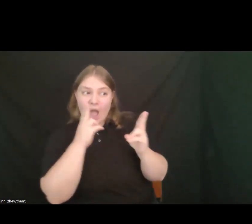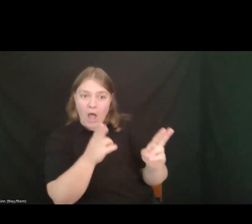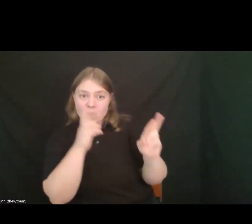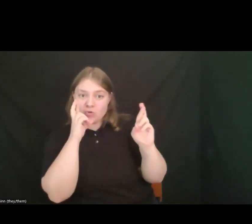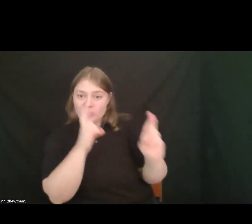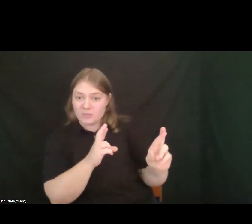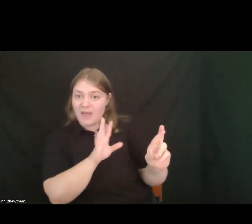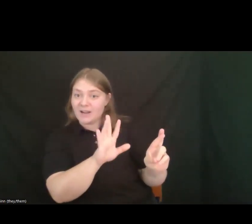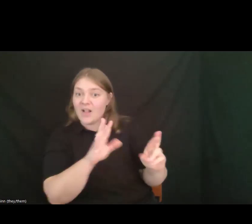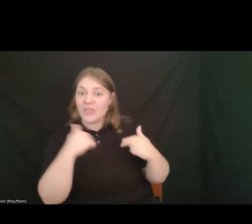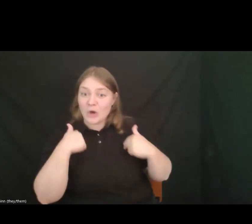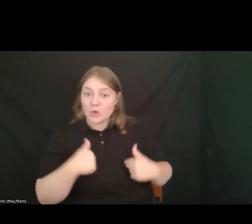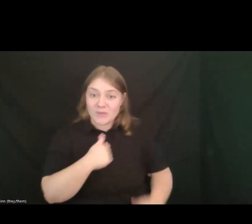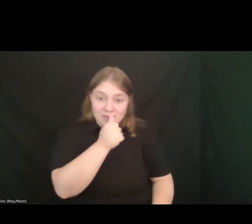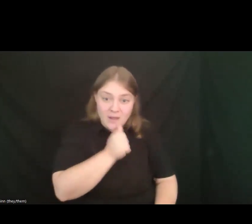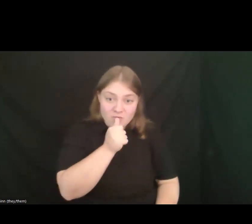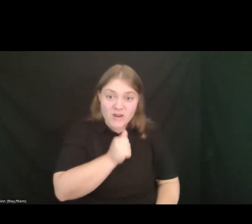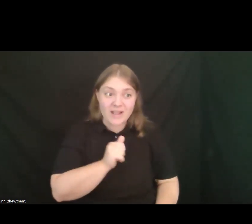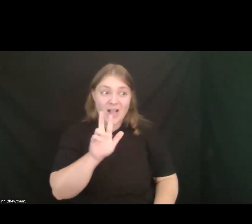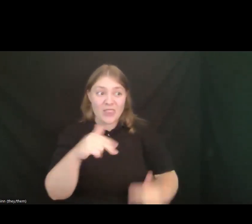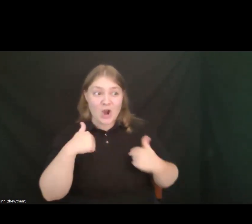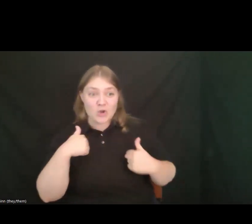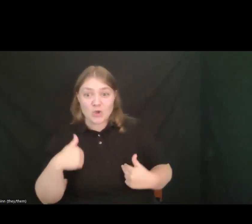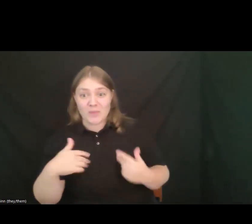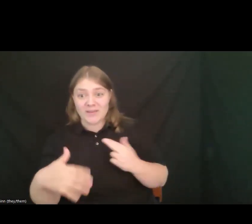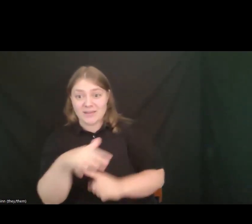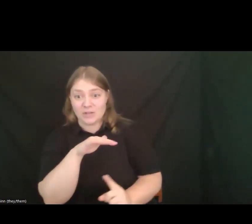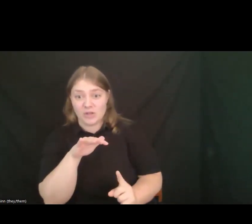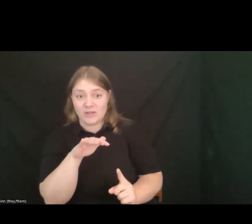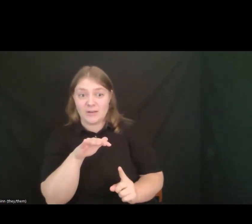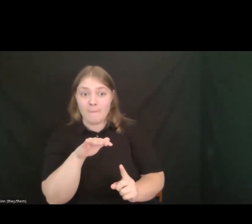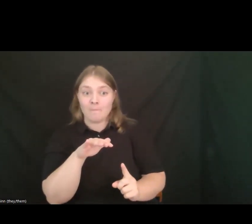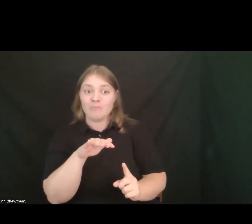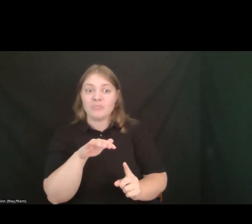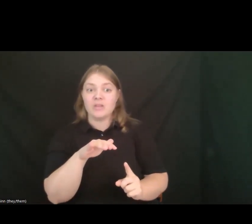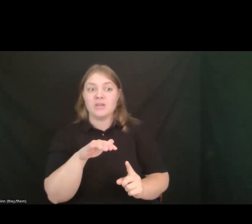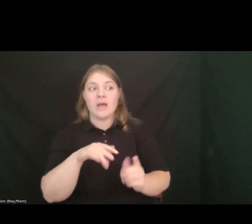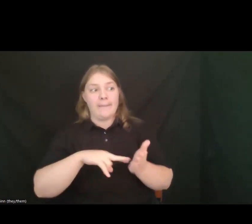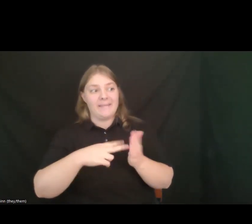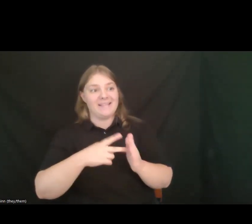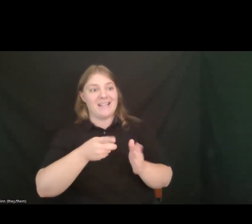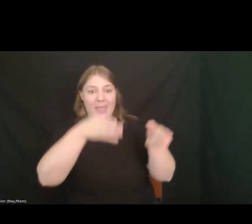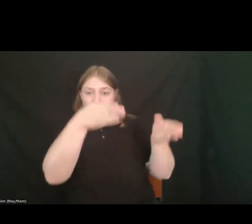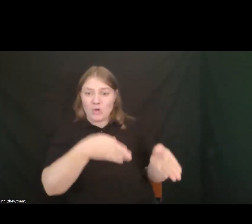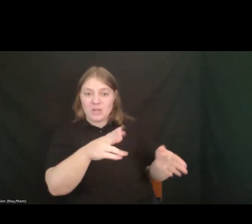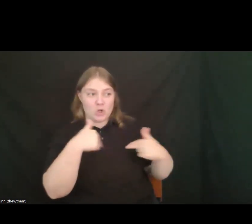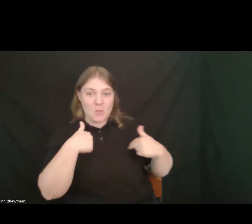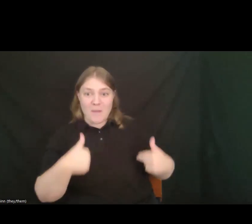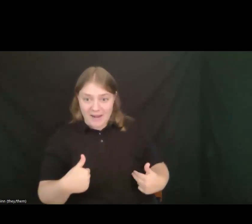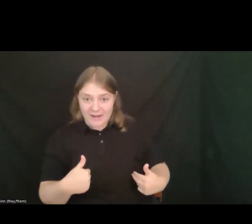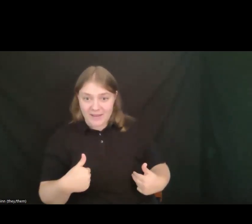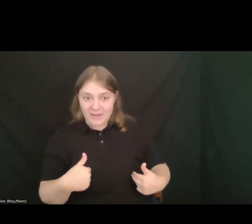and their Human Condition and that allows me to always see the humanity in a person that cannot